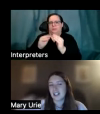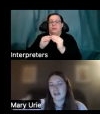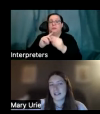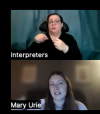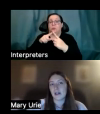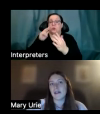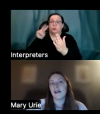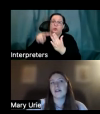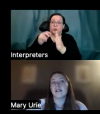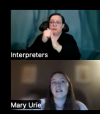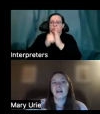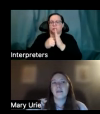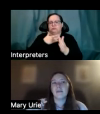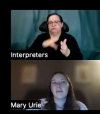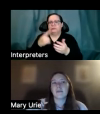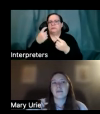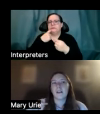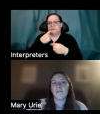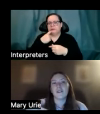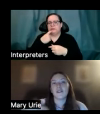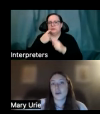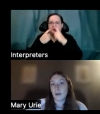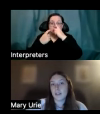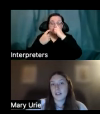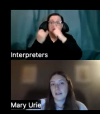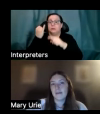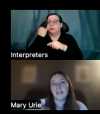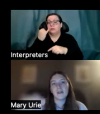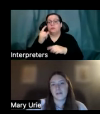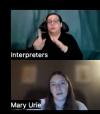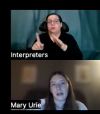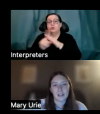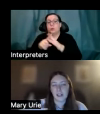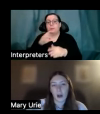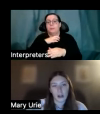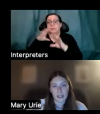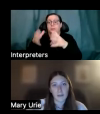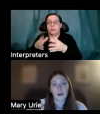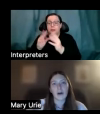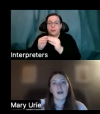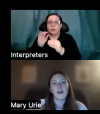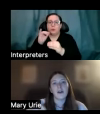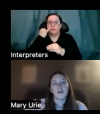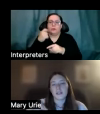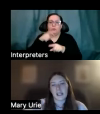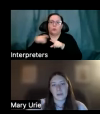generally says on there, if you just show up to the committee meeting, or if you have to, like call a number, or sign up